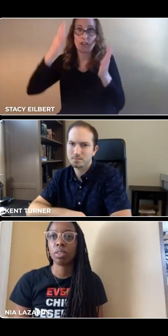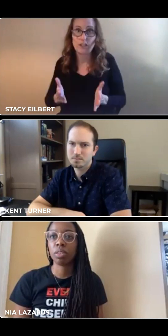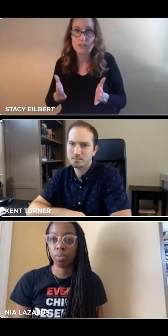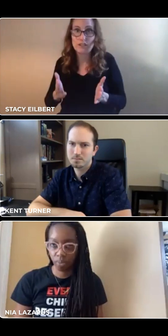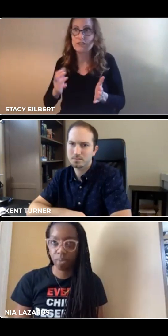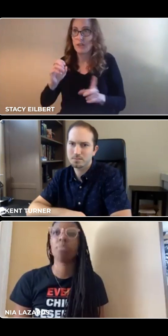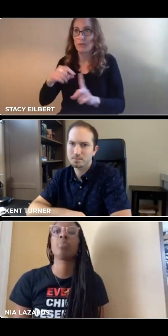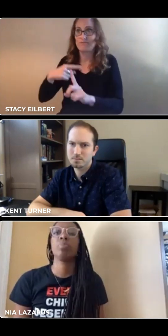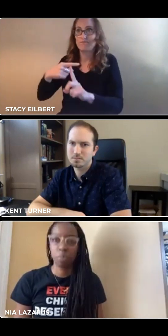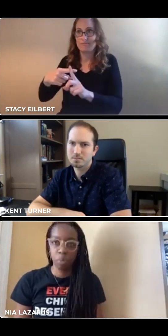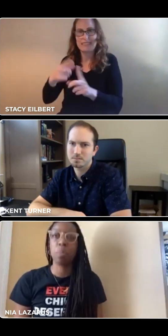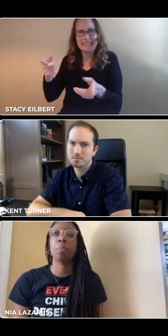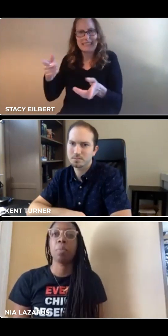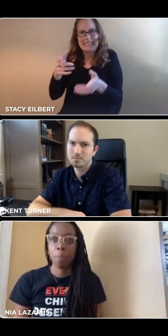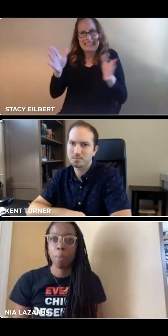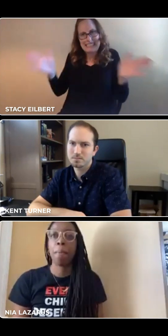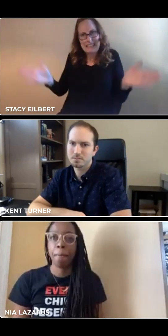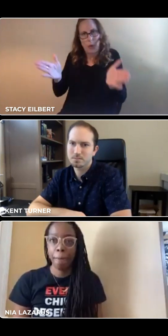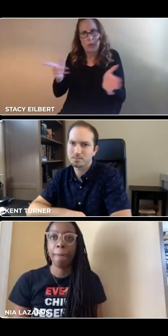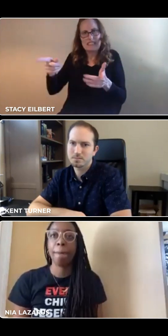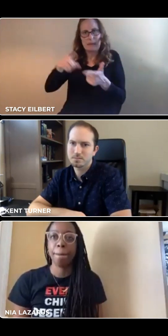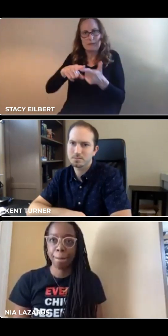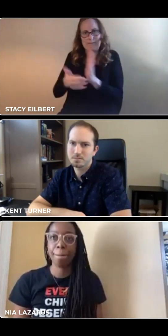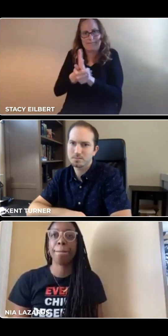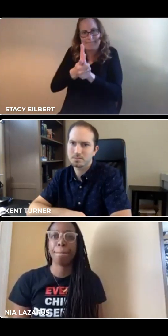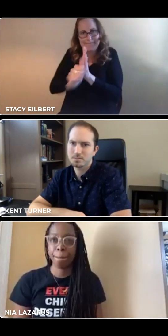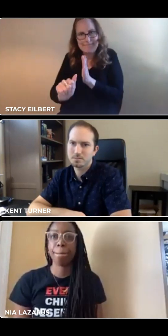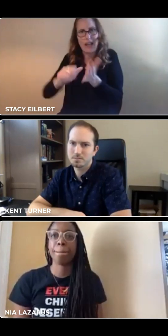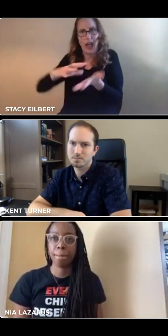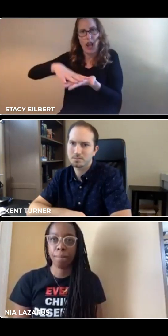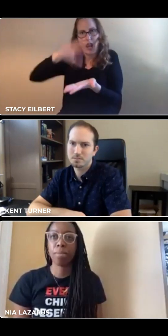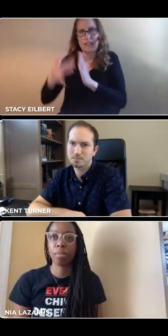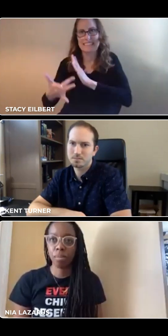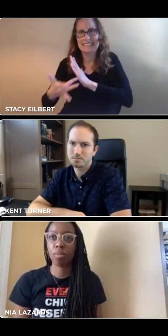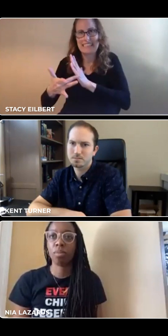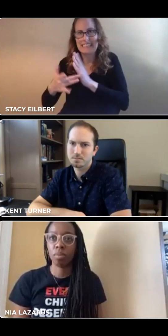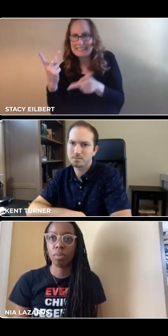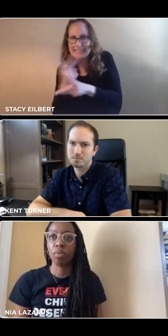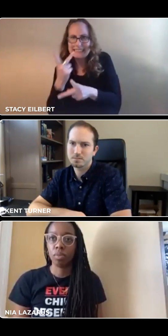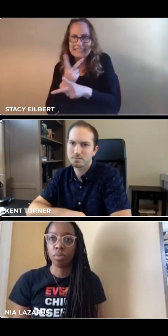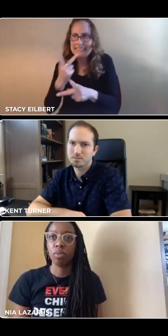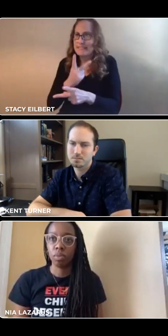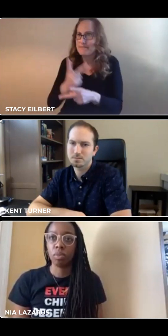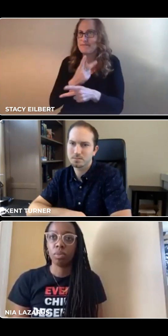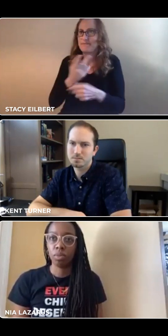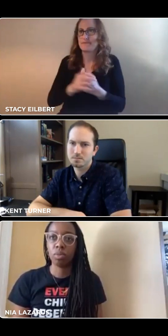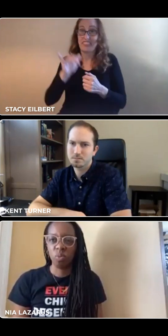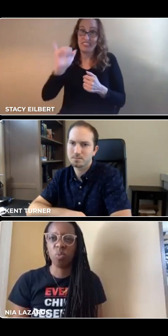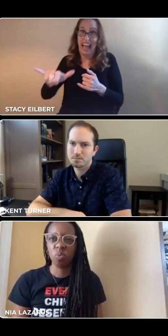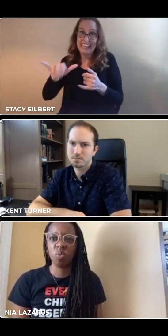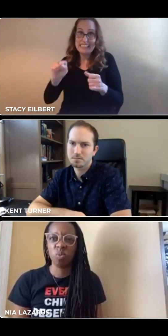students to become independent learners. So, there's a major pro there. You're teaching